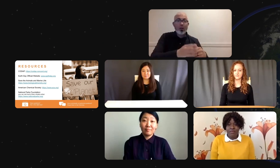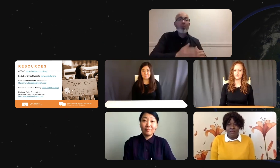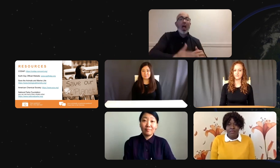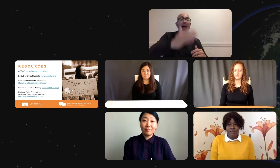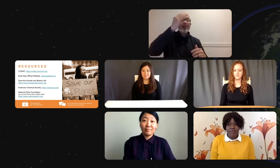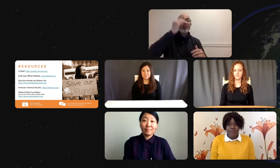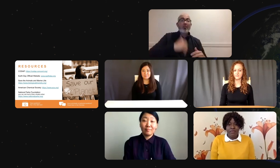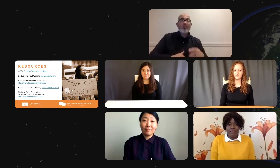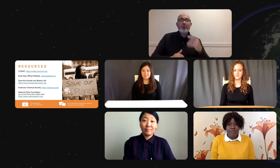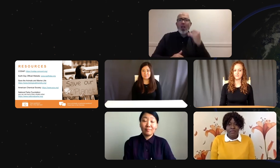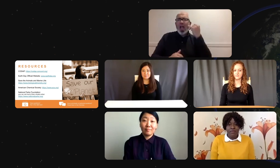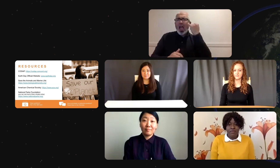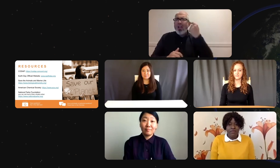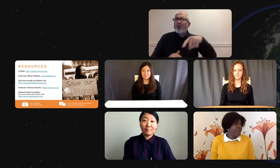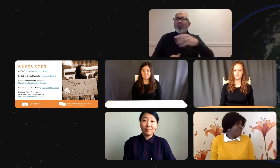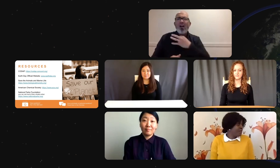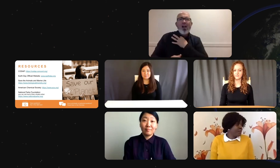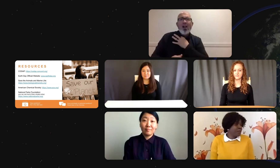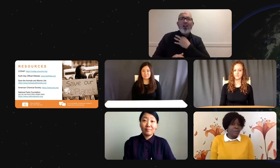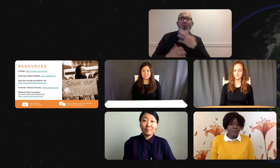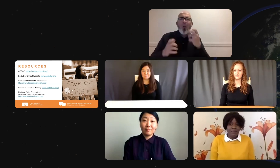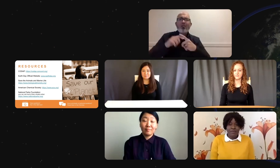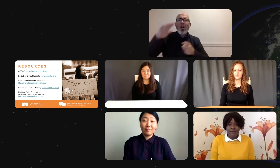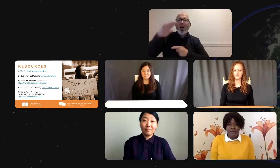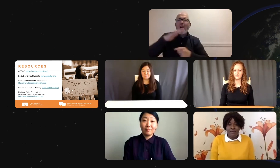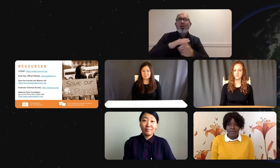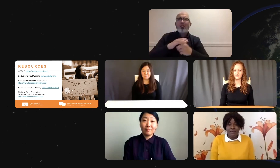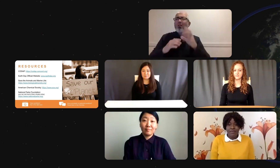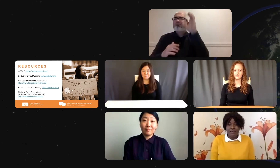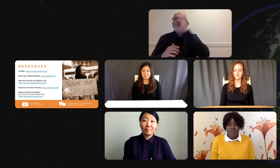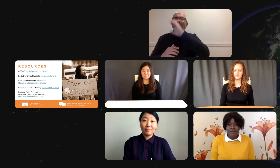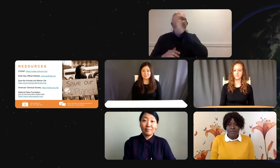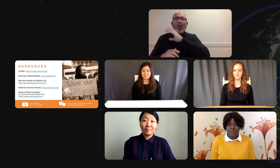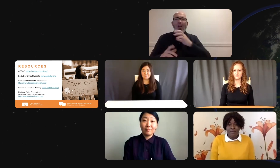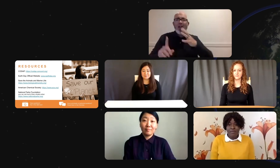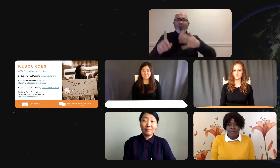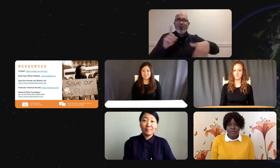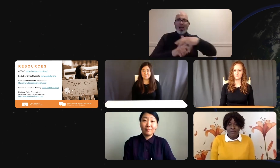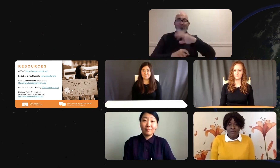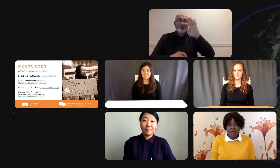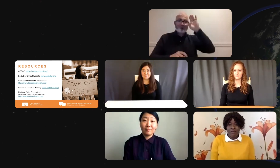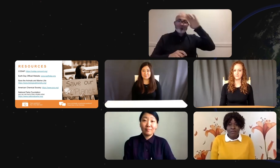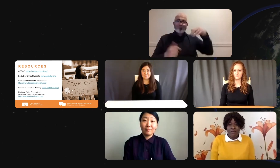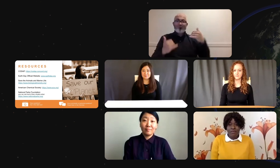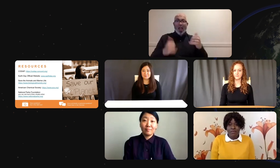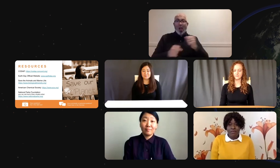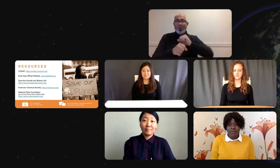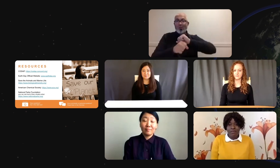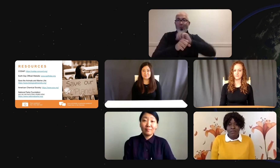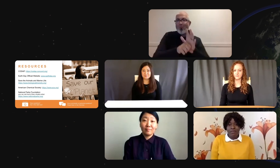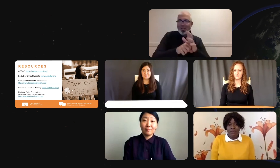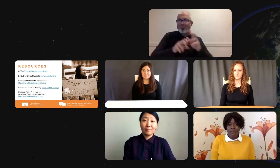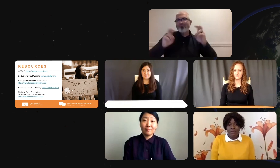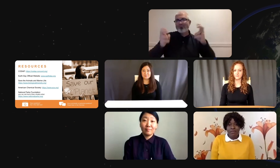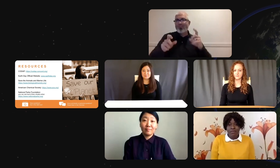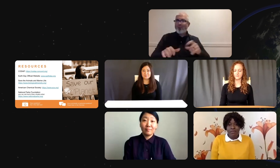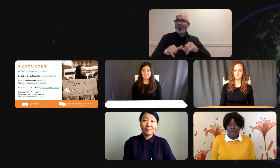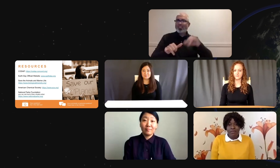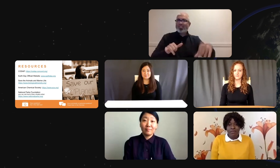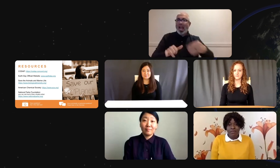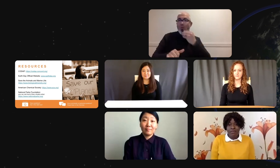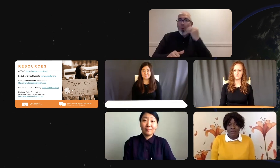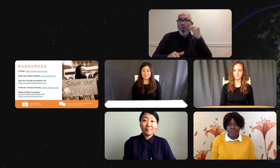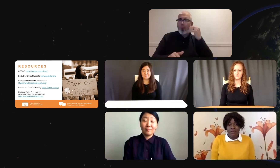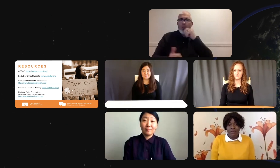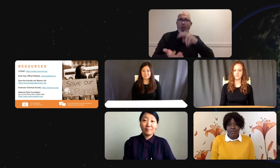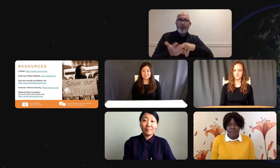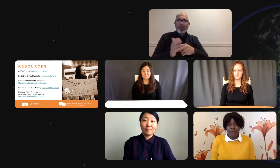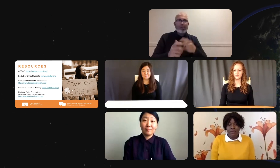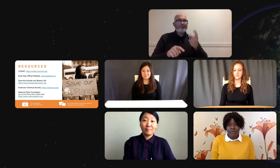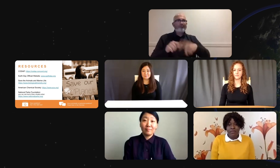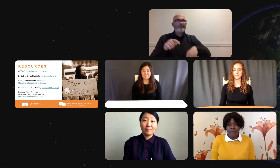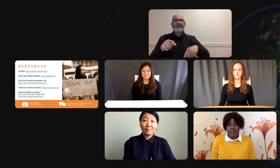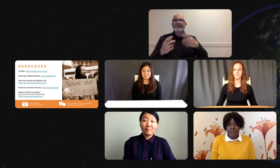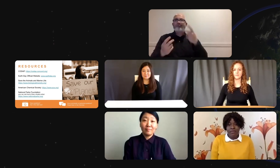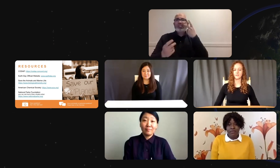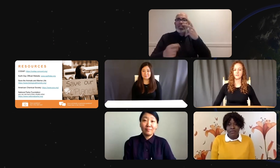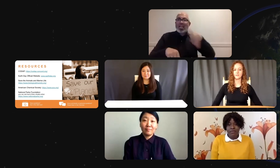And if any folks here are curious about getting out and visiting national parks, of course